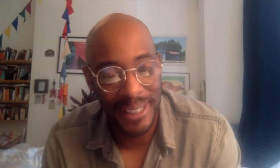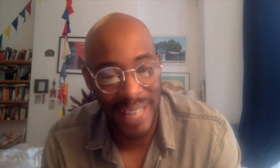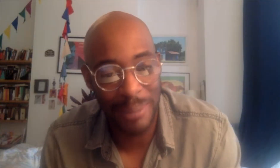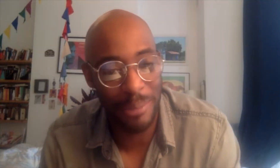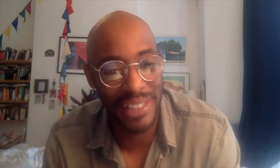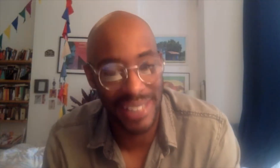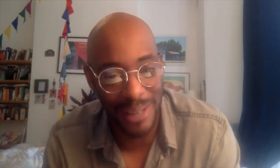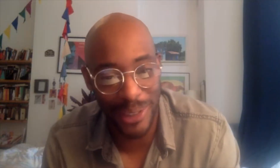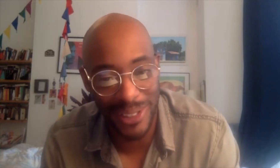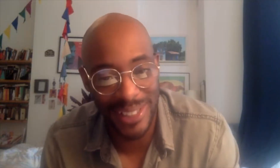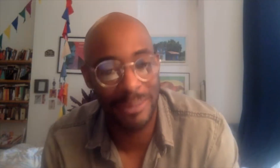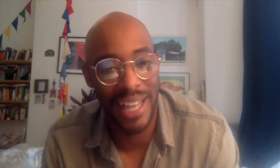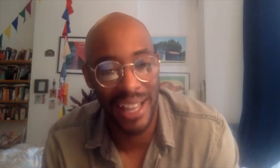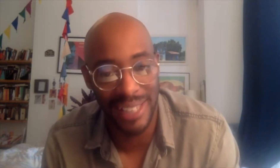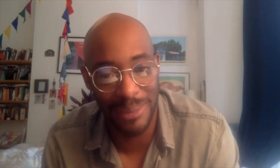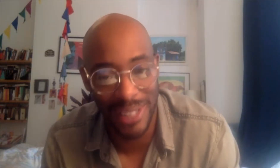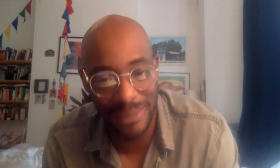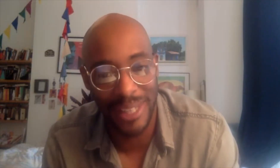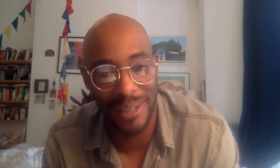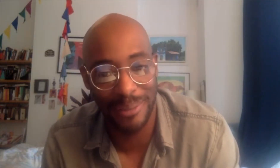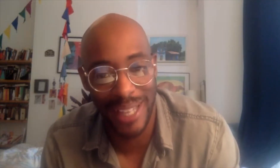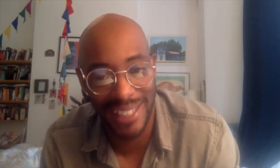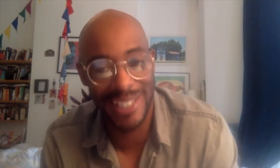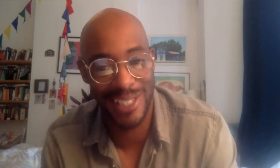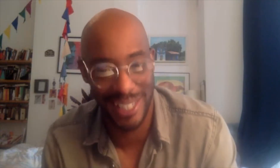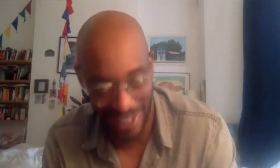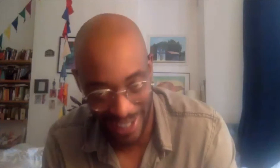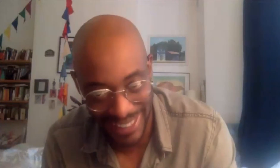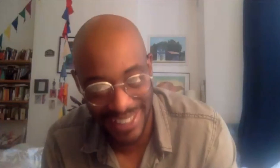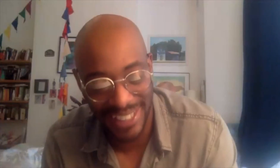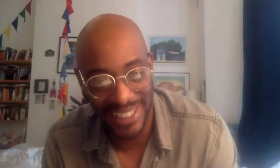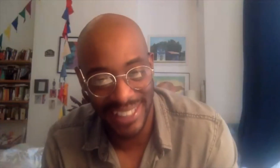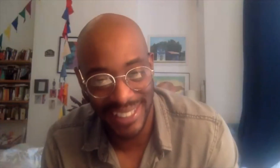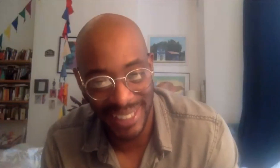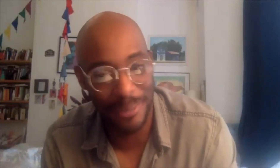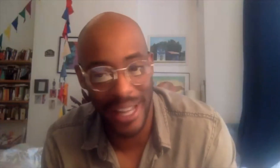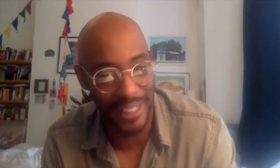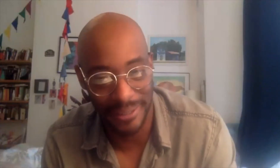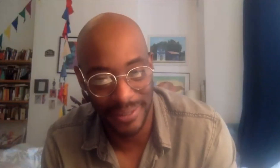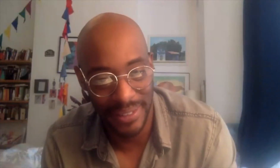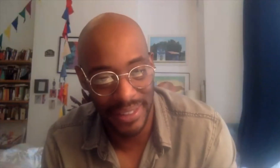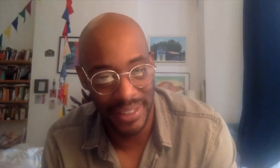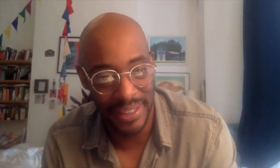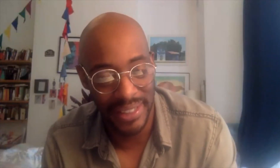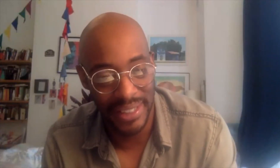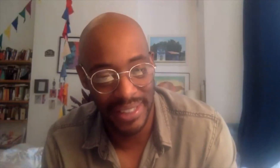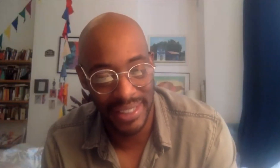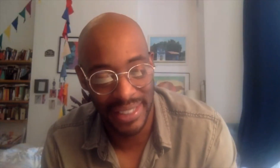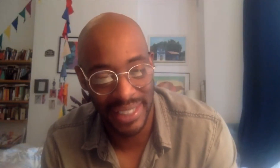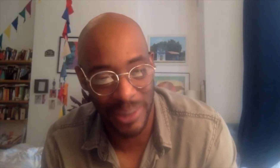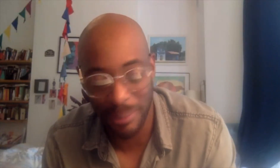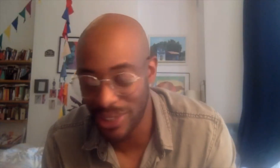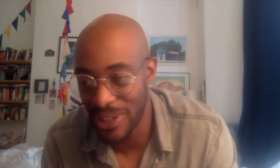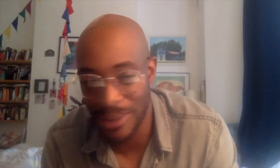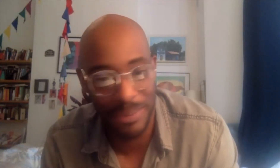I had my breakdown because, deep down, I believed that my identity cards didn't matter. I quit my job,